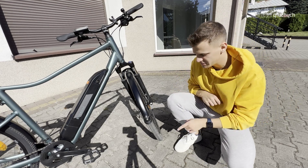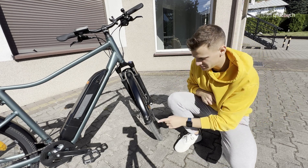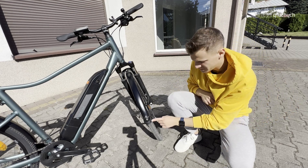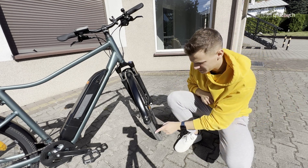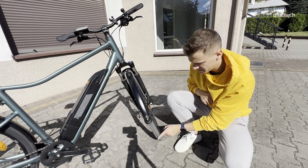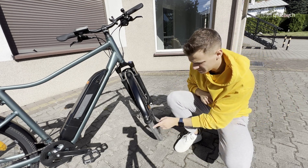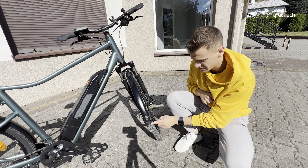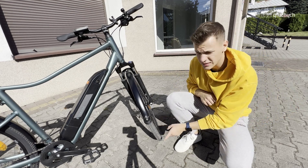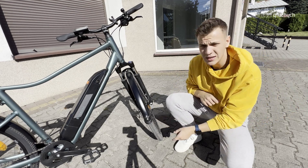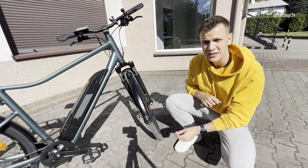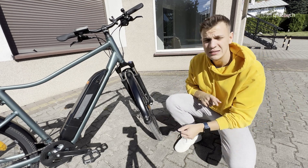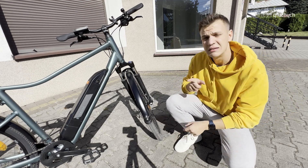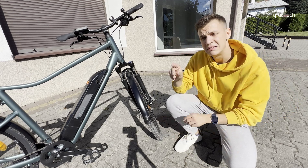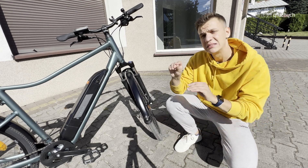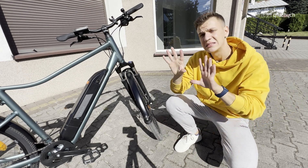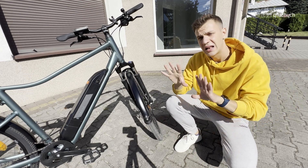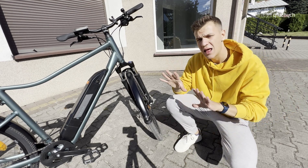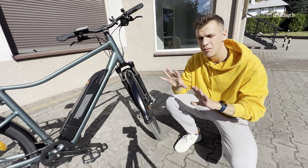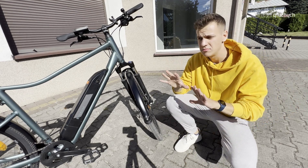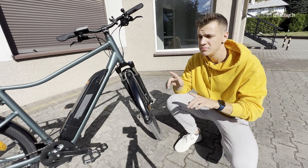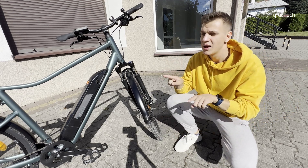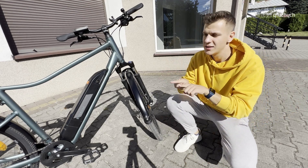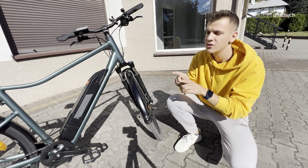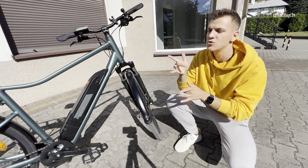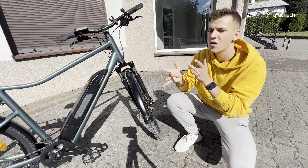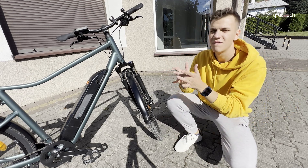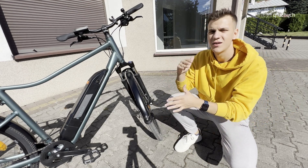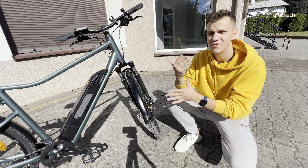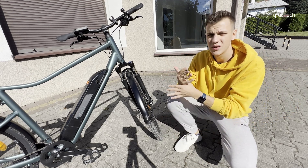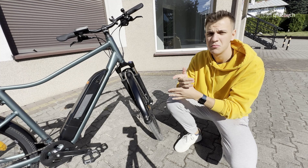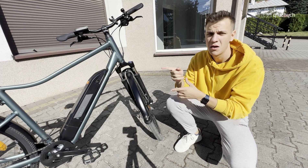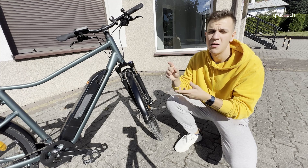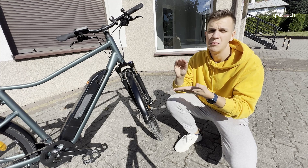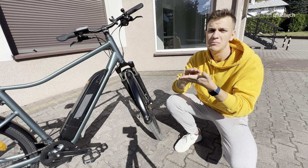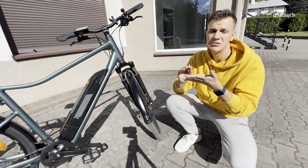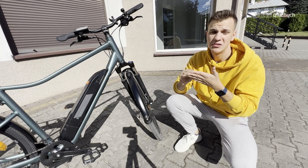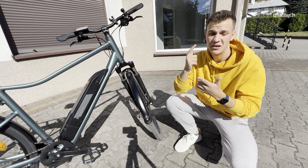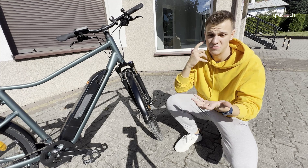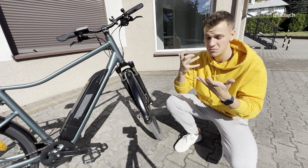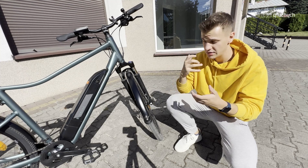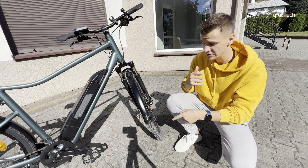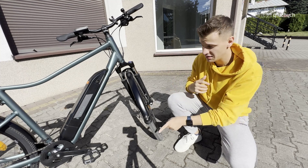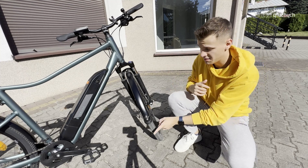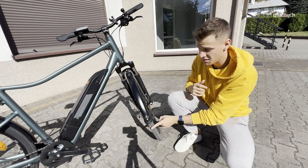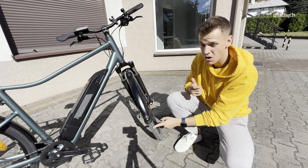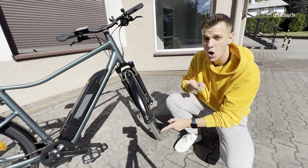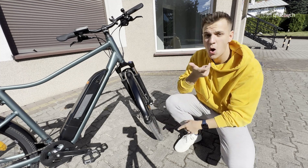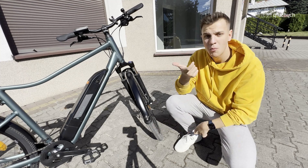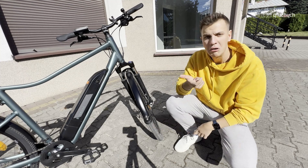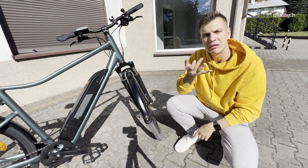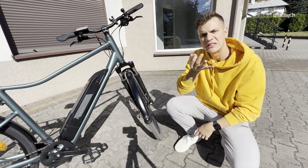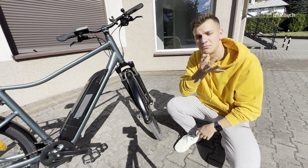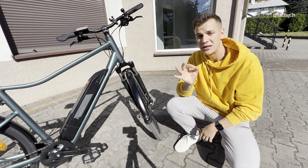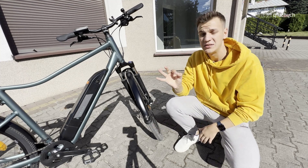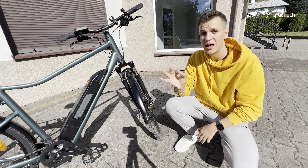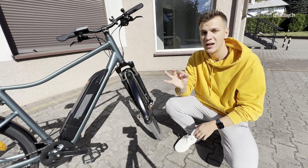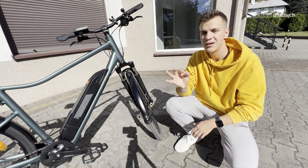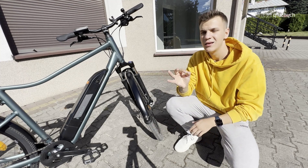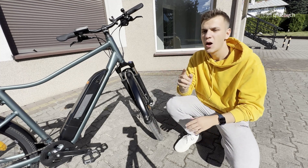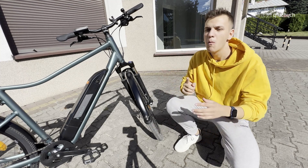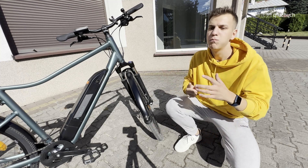The manufacturer and the seller boast that these are not ordinary tires,